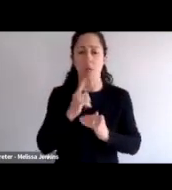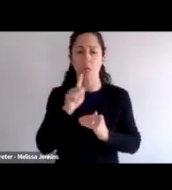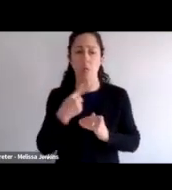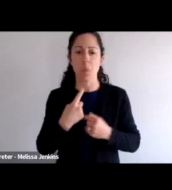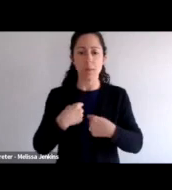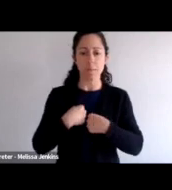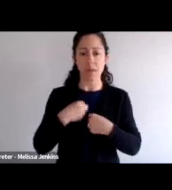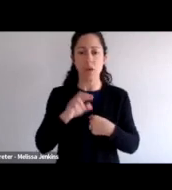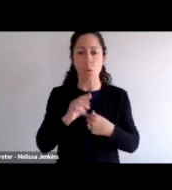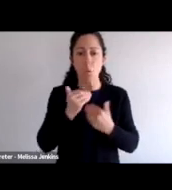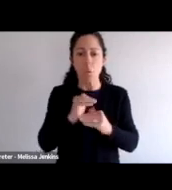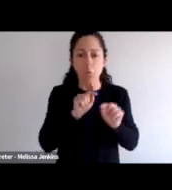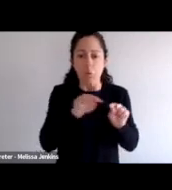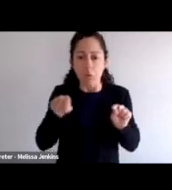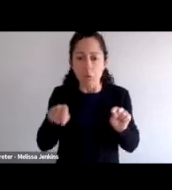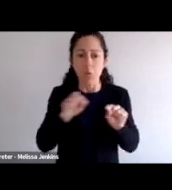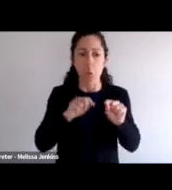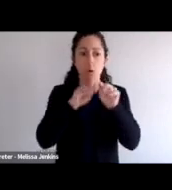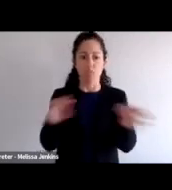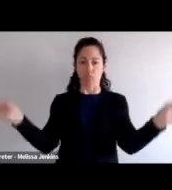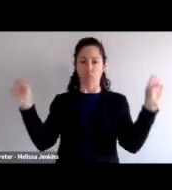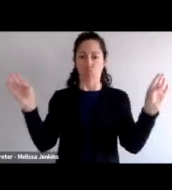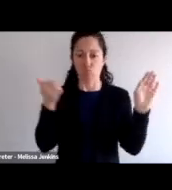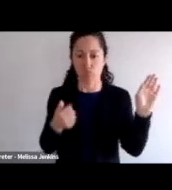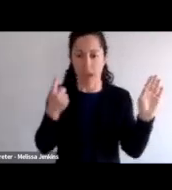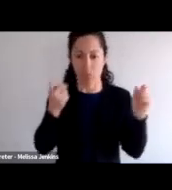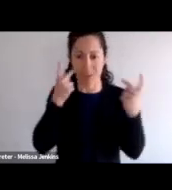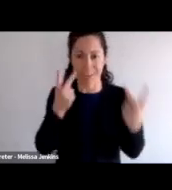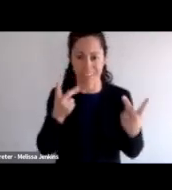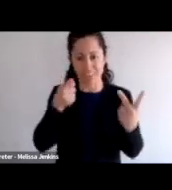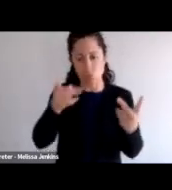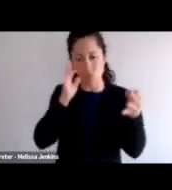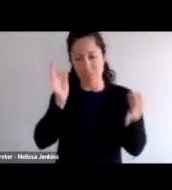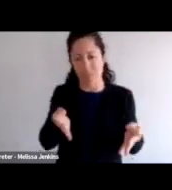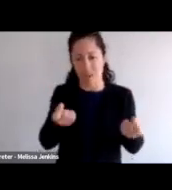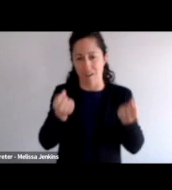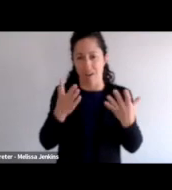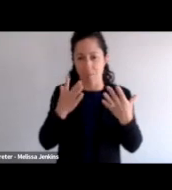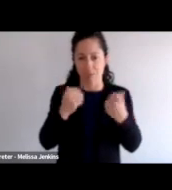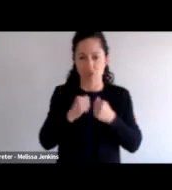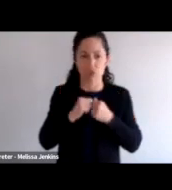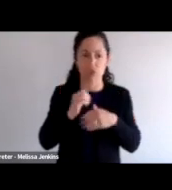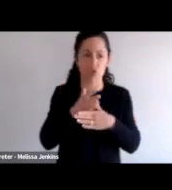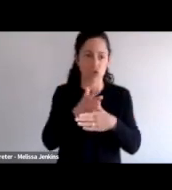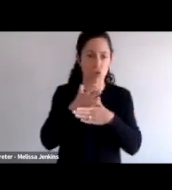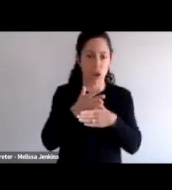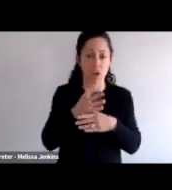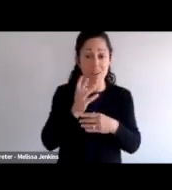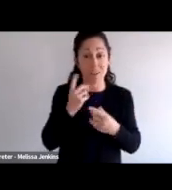And finally um all of this effort will and should speed up the development of treatments and devices